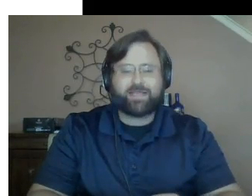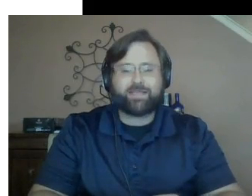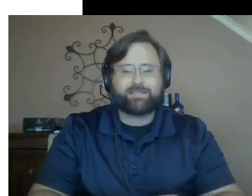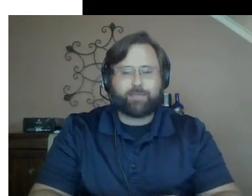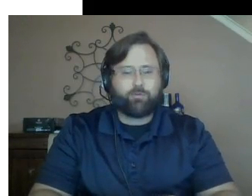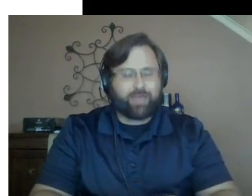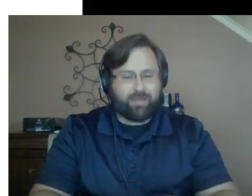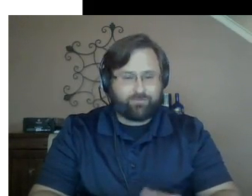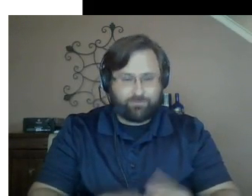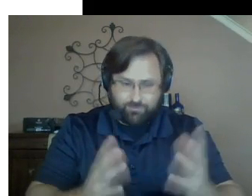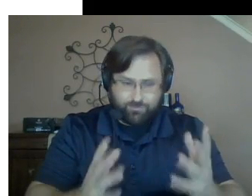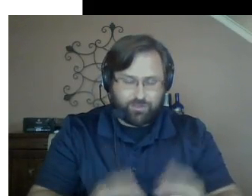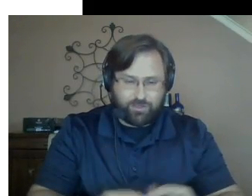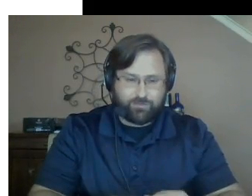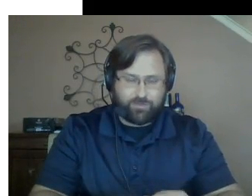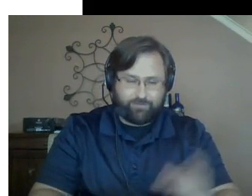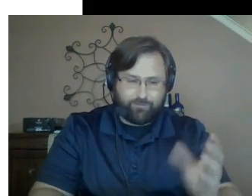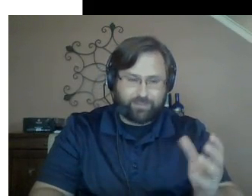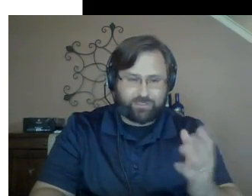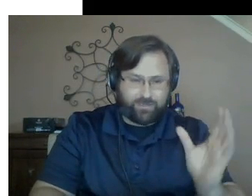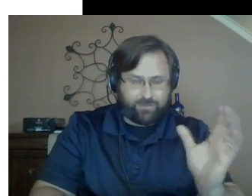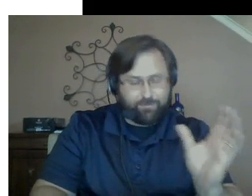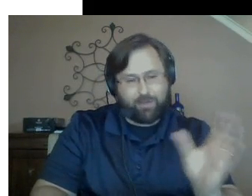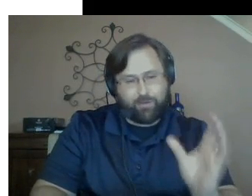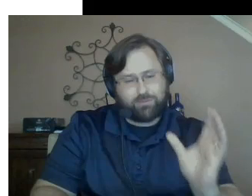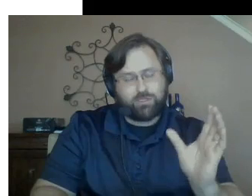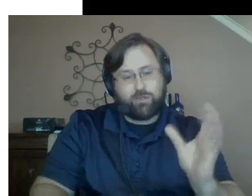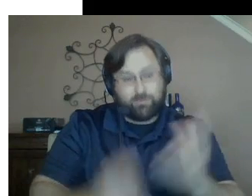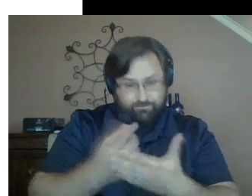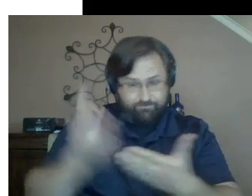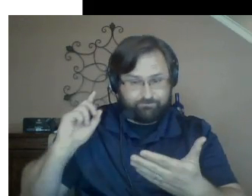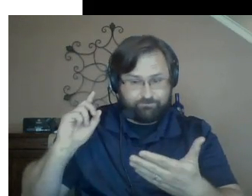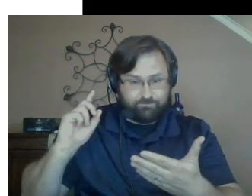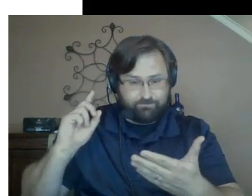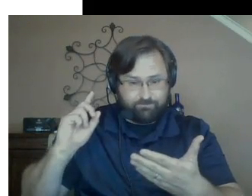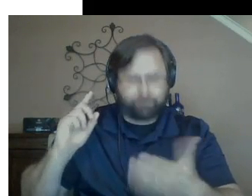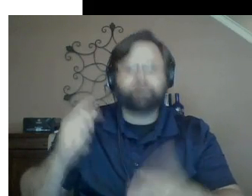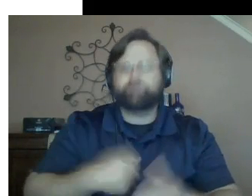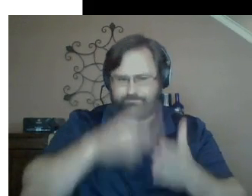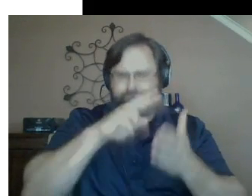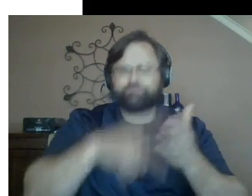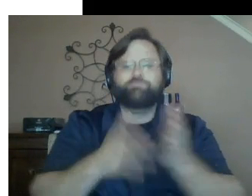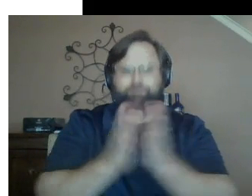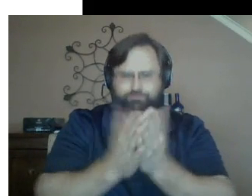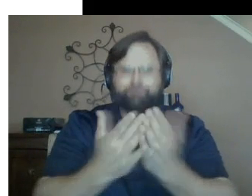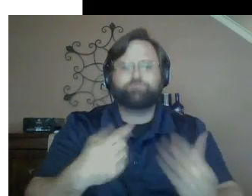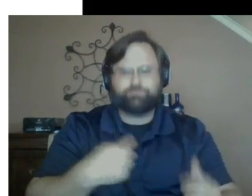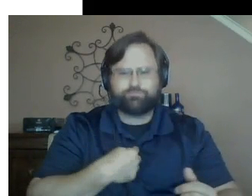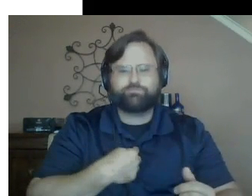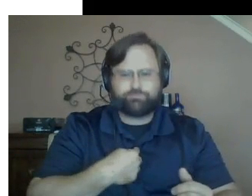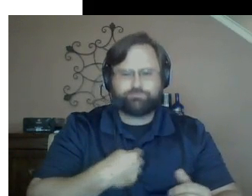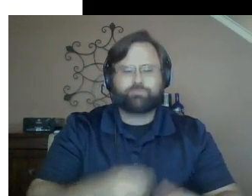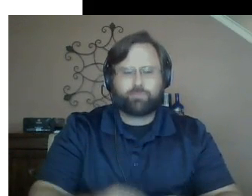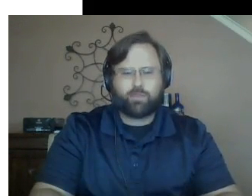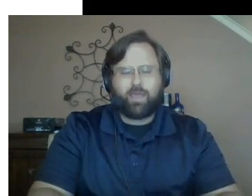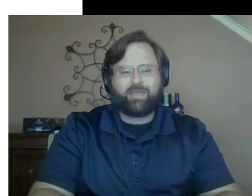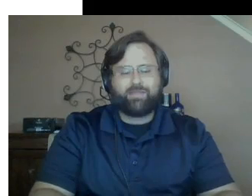second example we have the information in the background and in